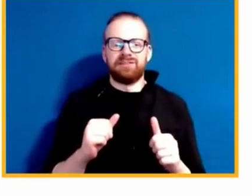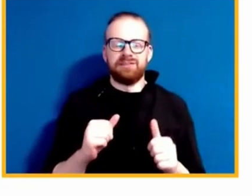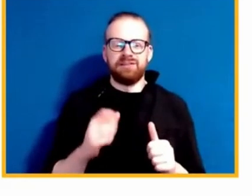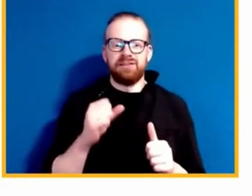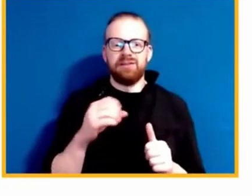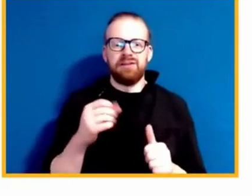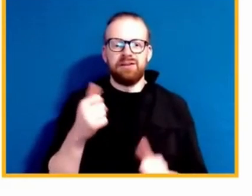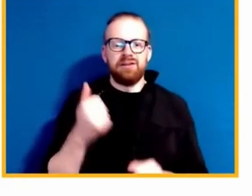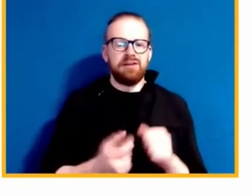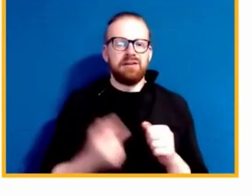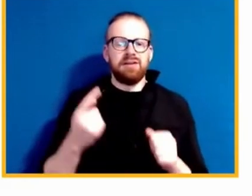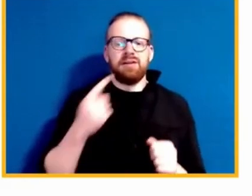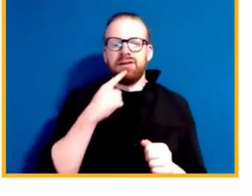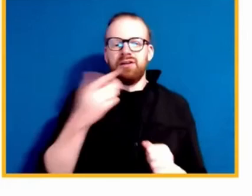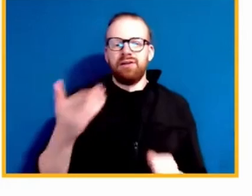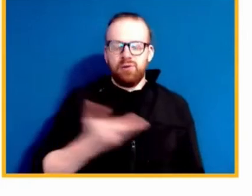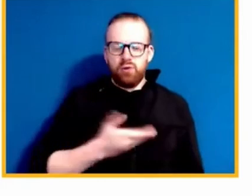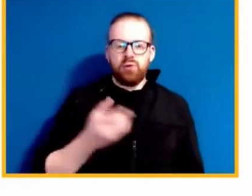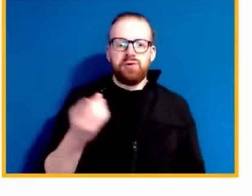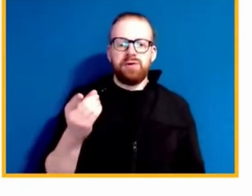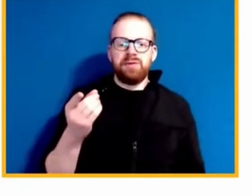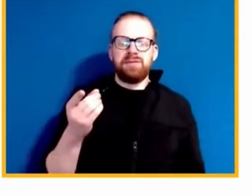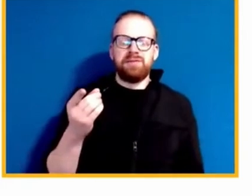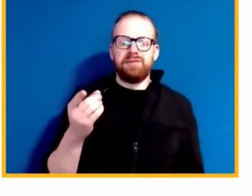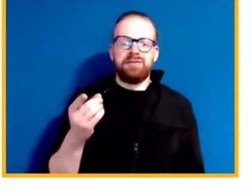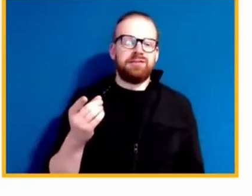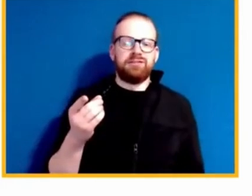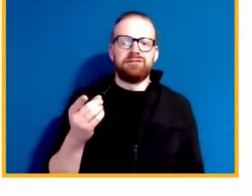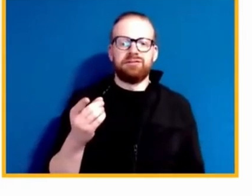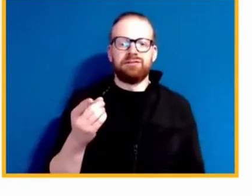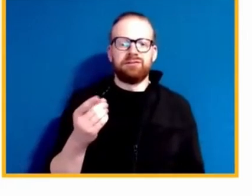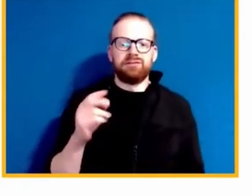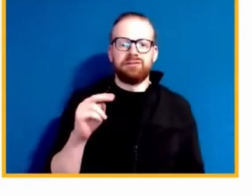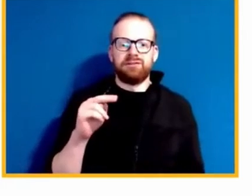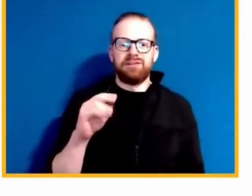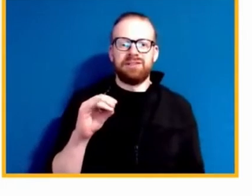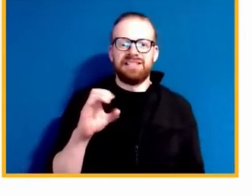So everybody, let's welcome on to our stage none other than McMuffin!